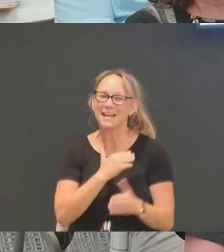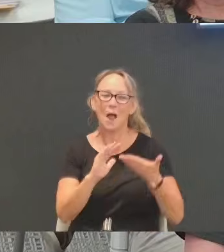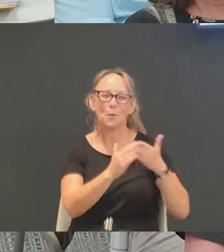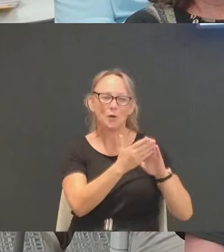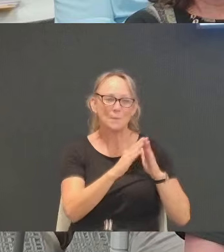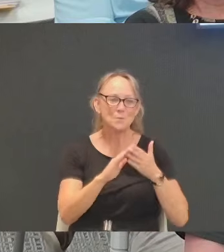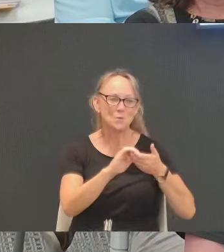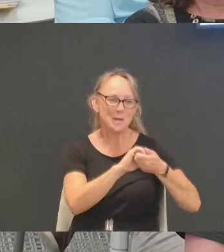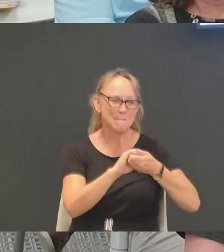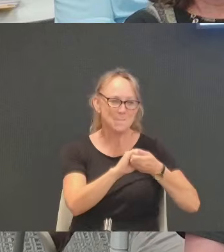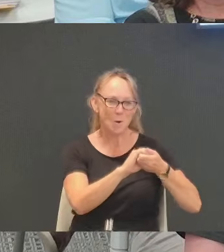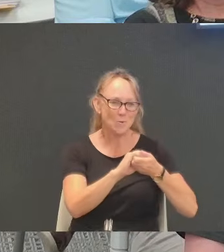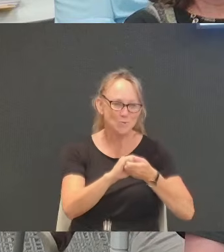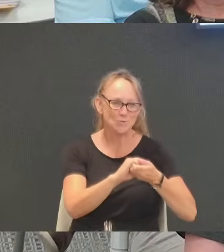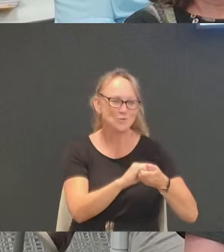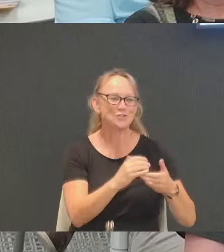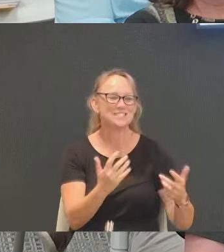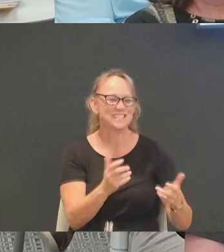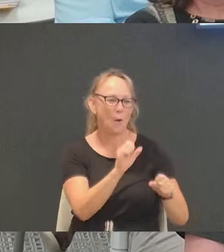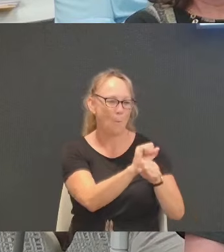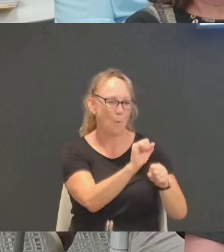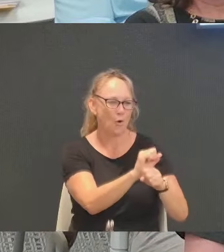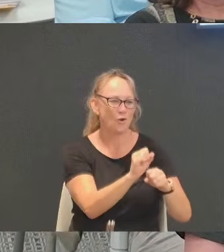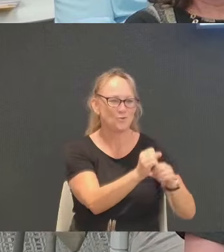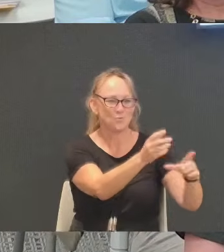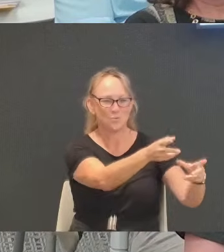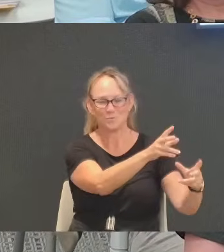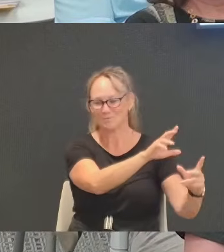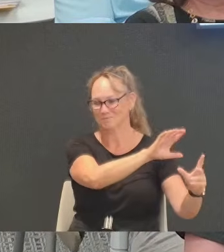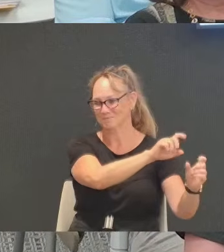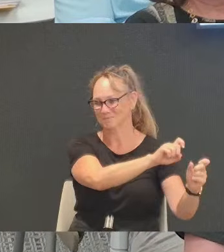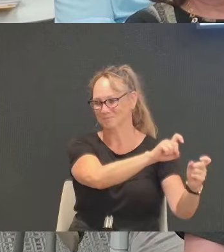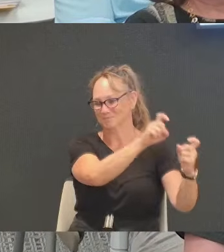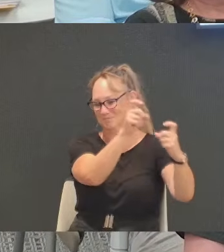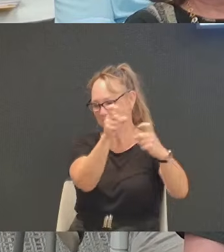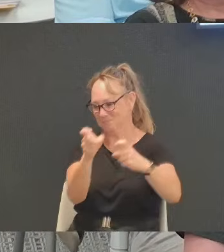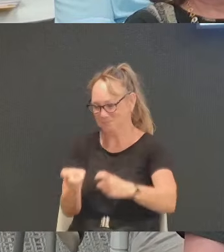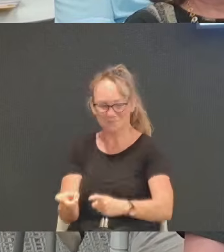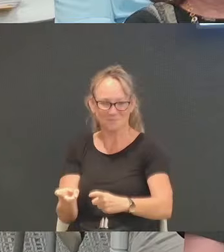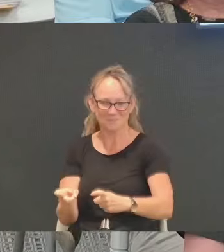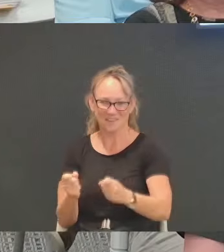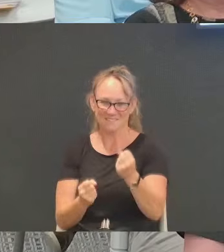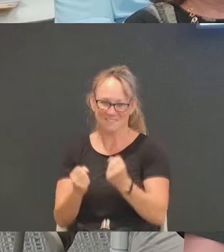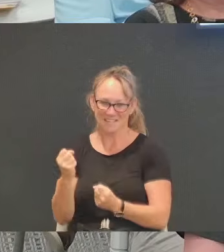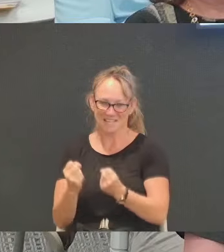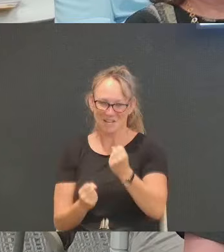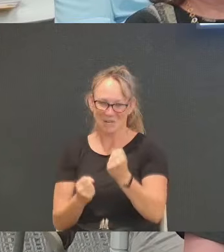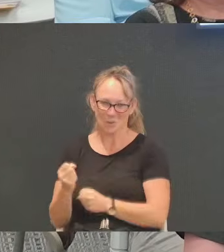to get him that vehicle which has allowed him some of the success that he's had. So pretty